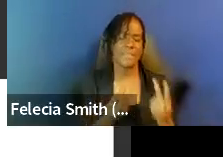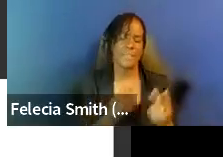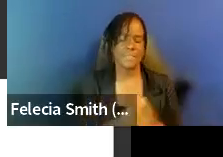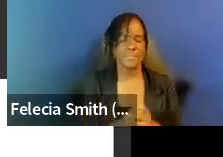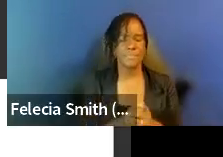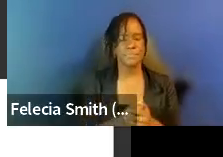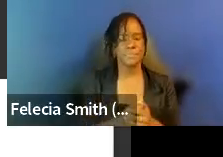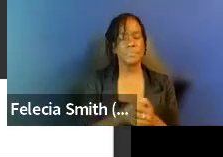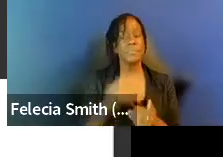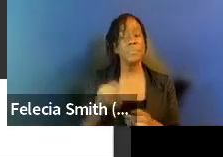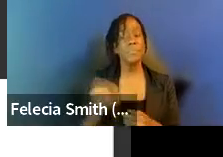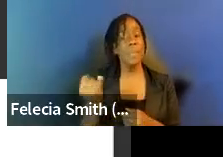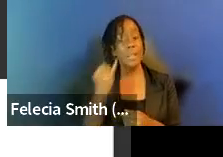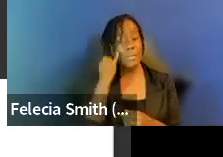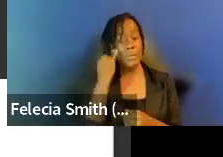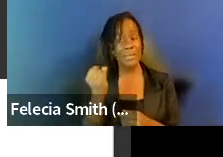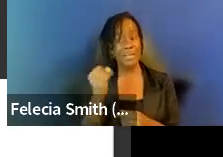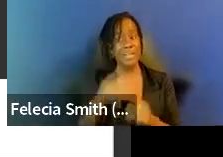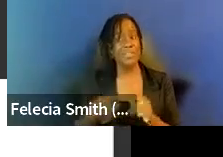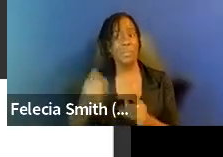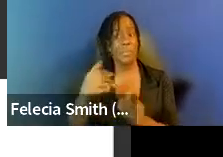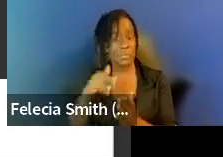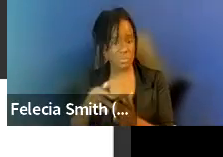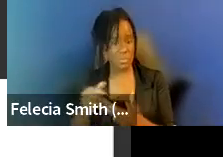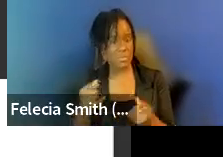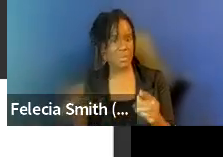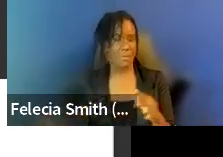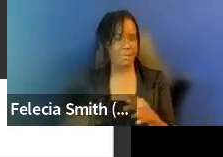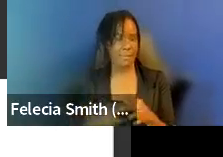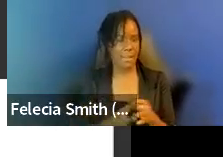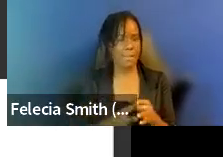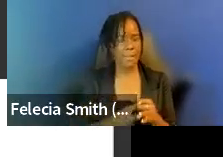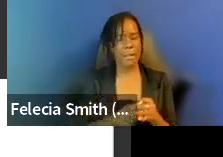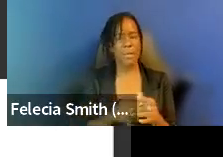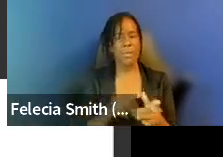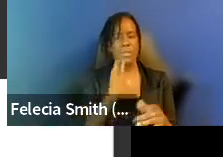And the importance of improving the visit quality by educating patients about what to expect when they enter a telehealth